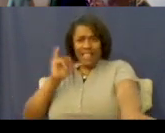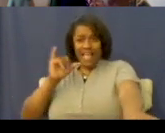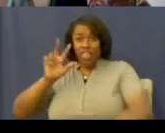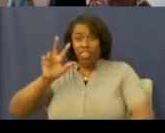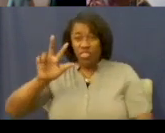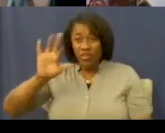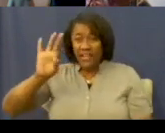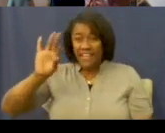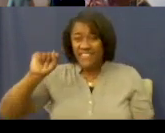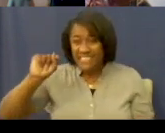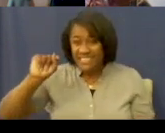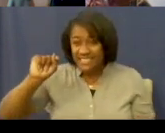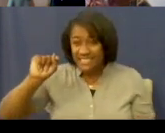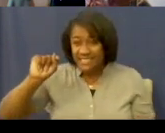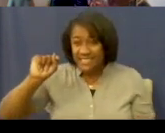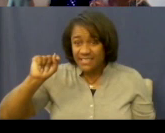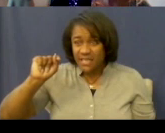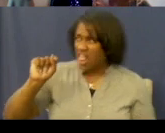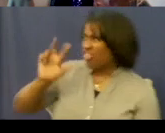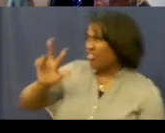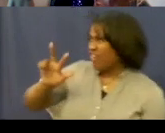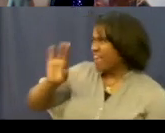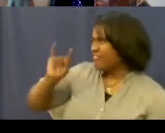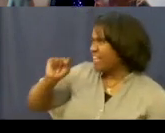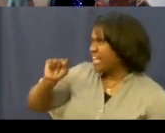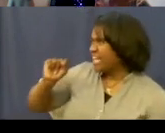Queenie: Three feet? I only have two feet!